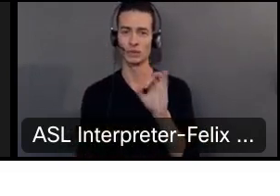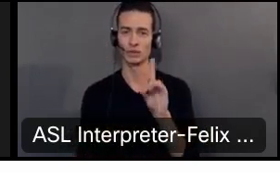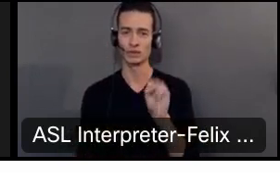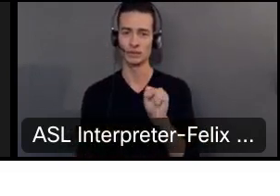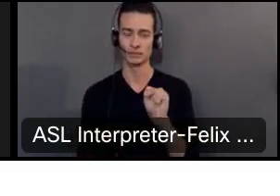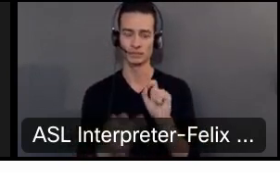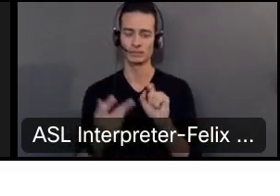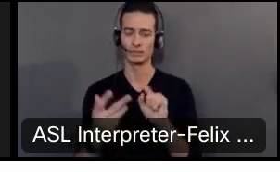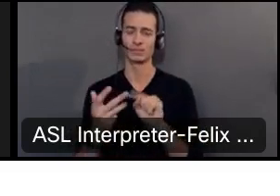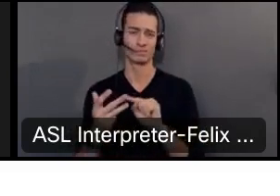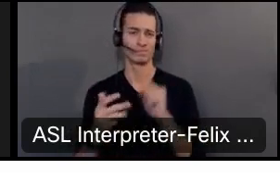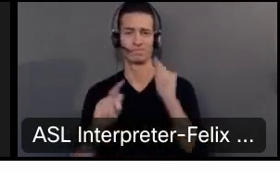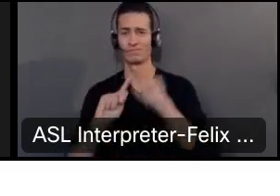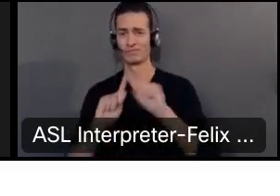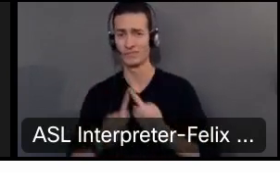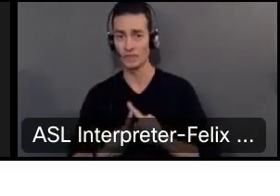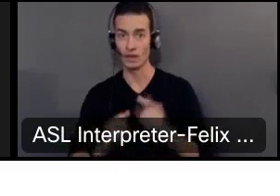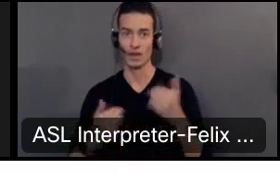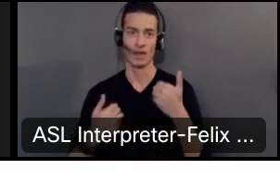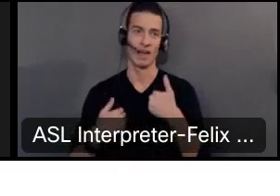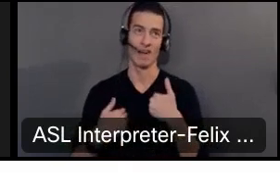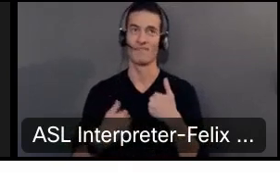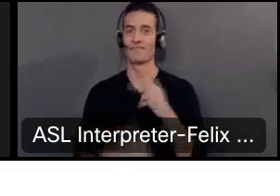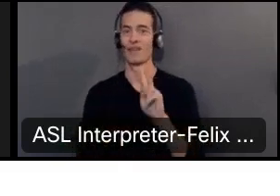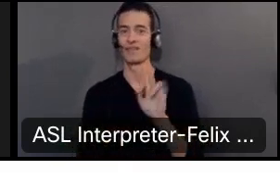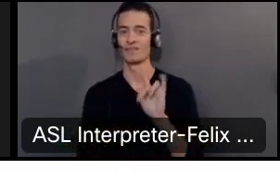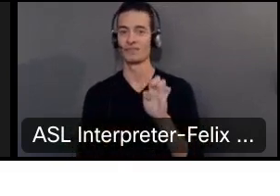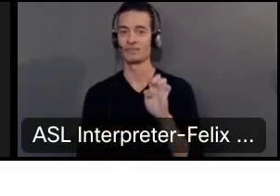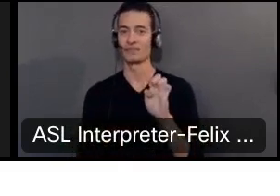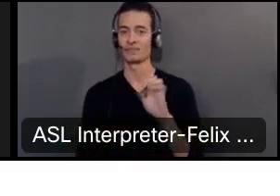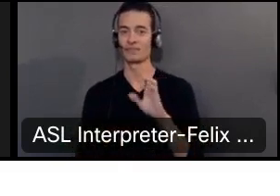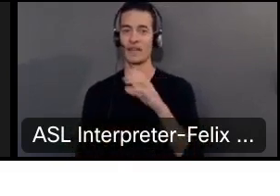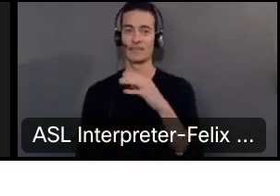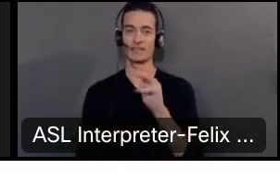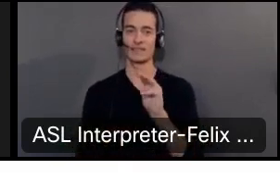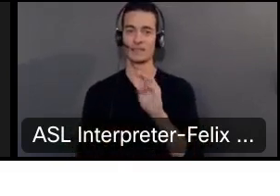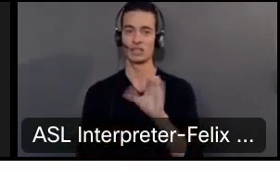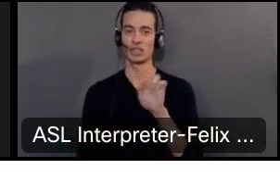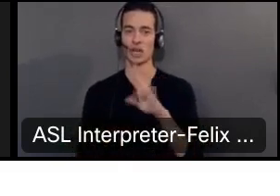I have my 1st vice chair who's here and I also had Mr. Monroe of labor relations.